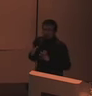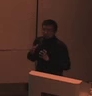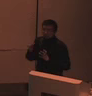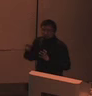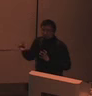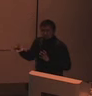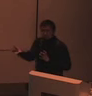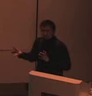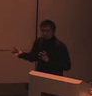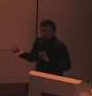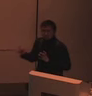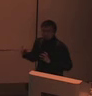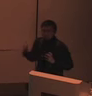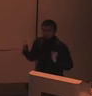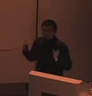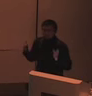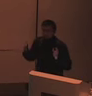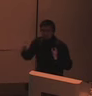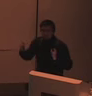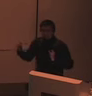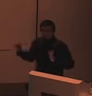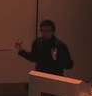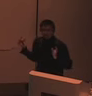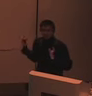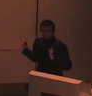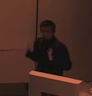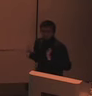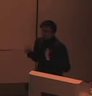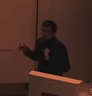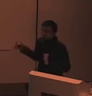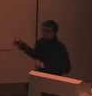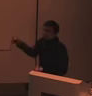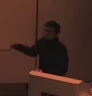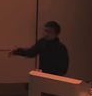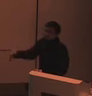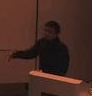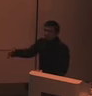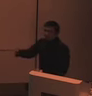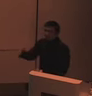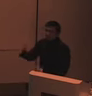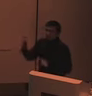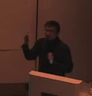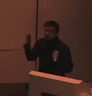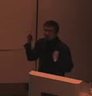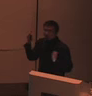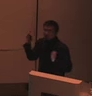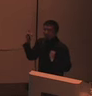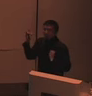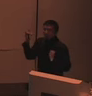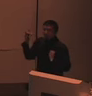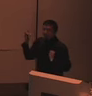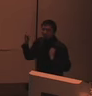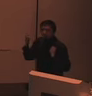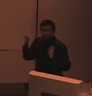But if you go outside, small pieces is surrounding you. If you are going down to the street, then two-story,